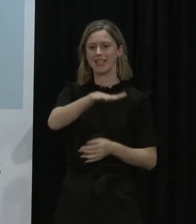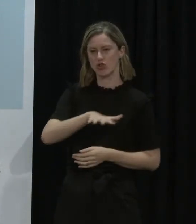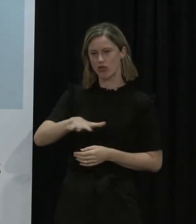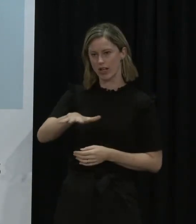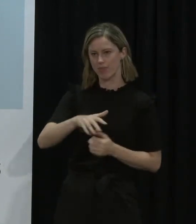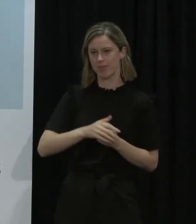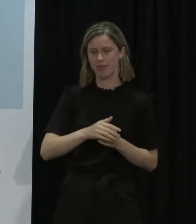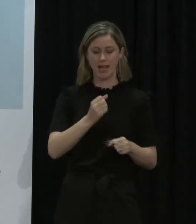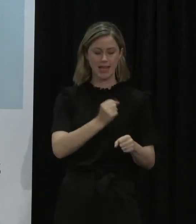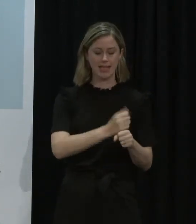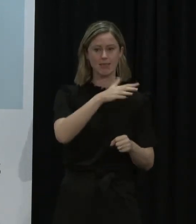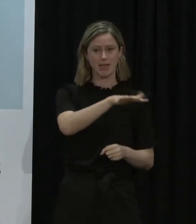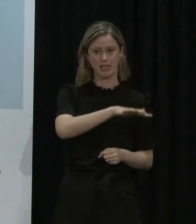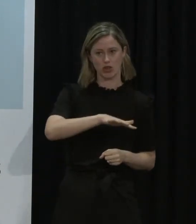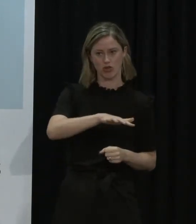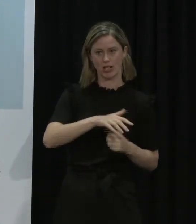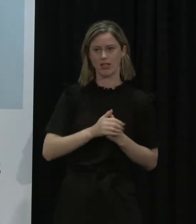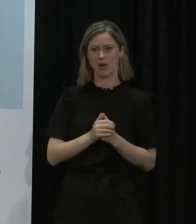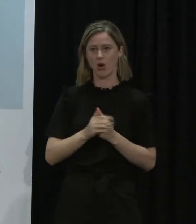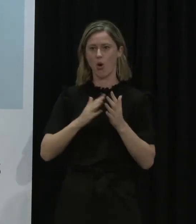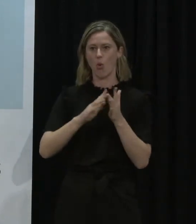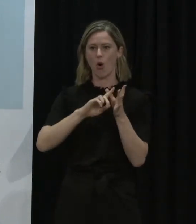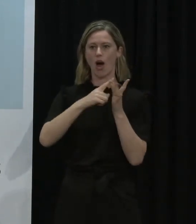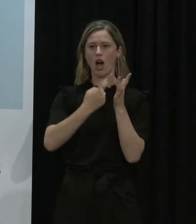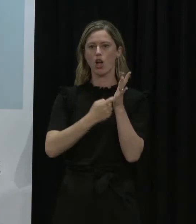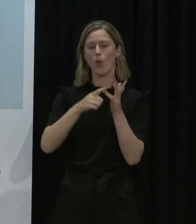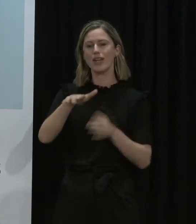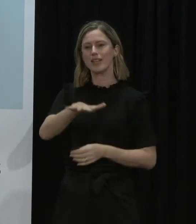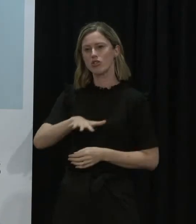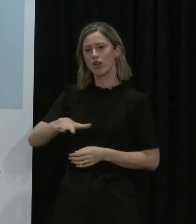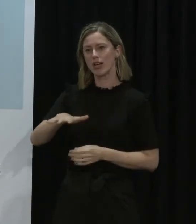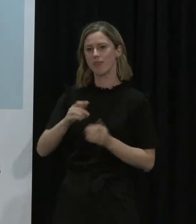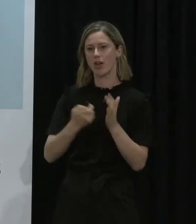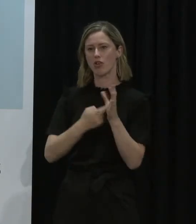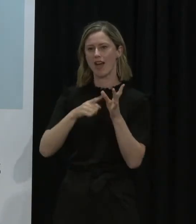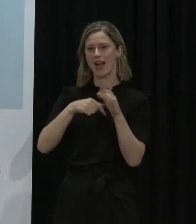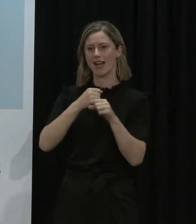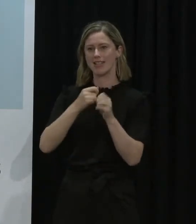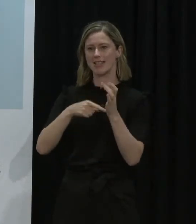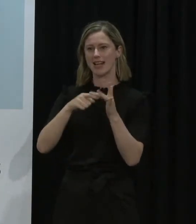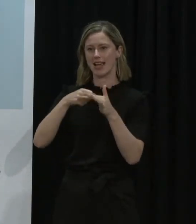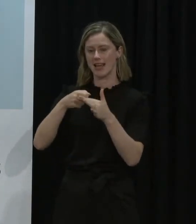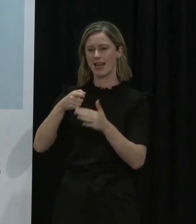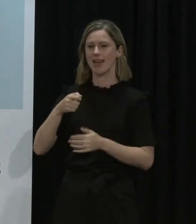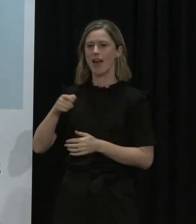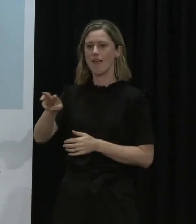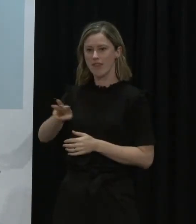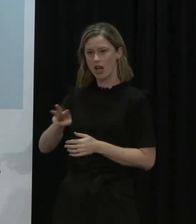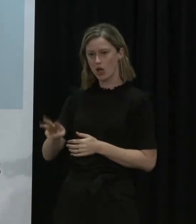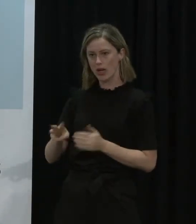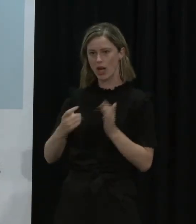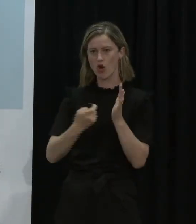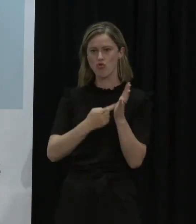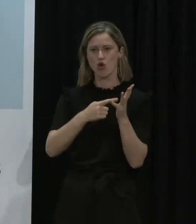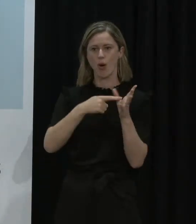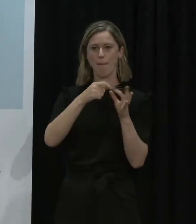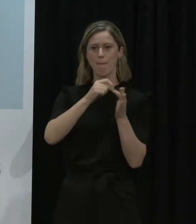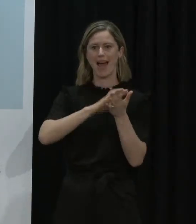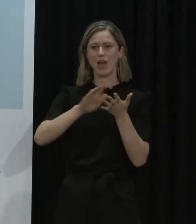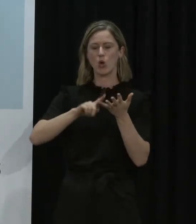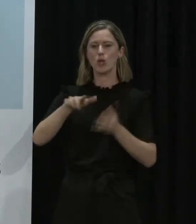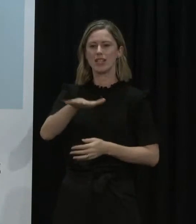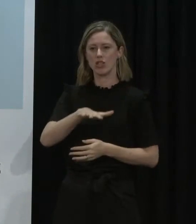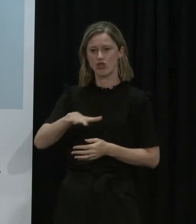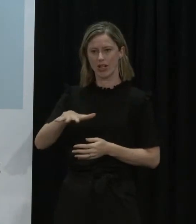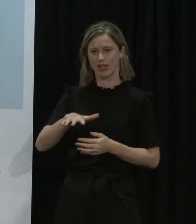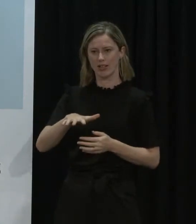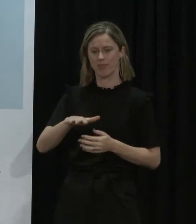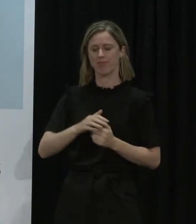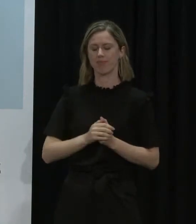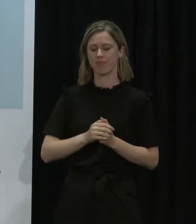Northland, Auckland, Tapou and